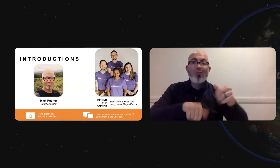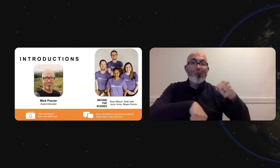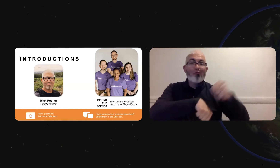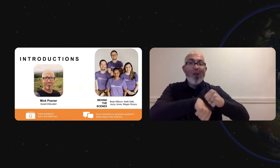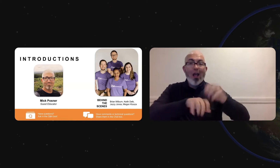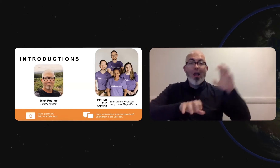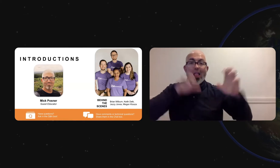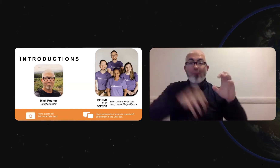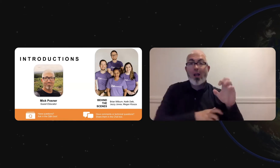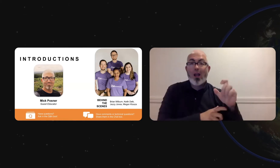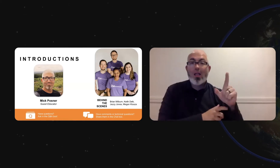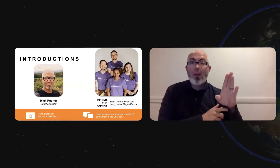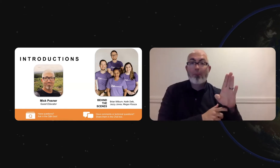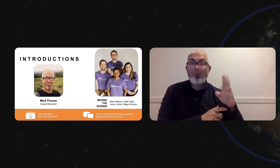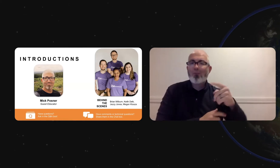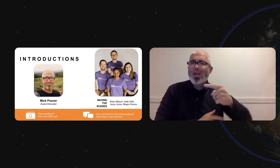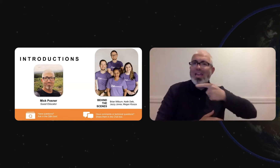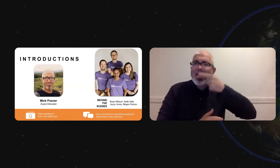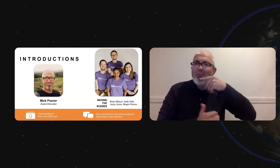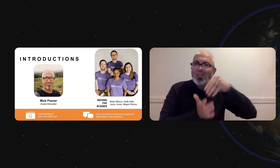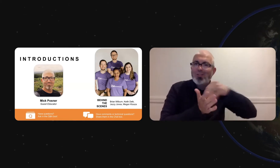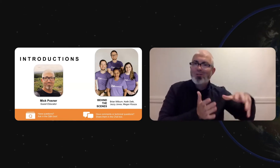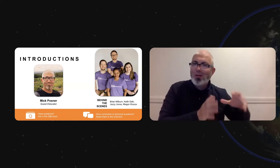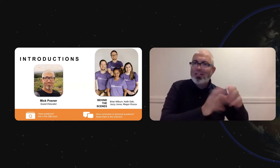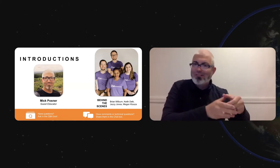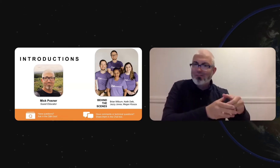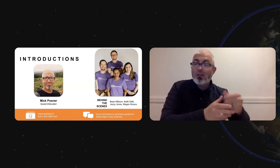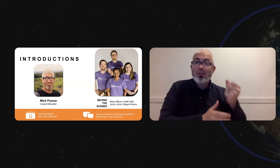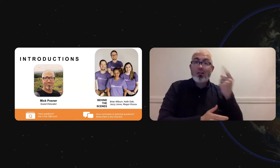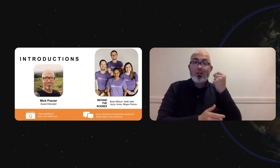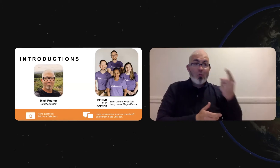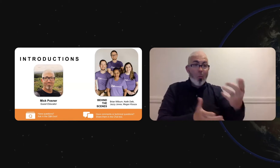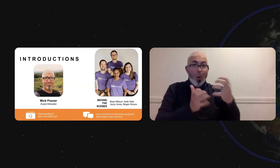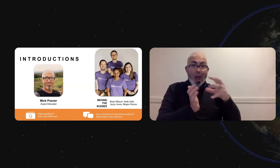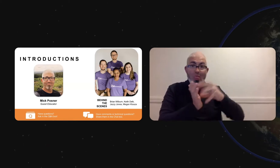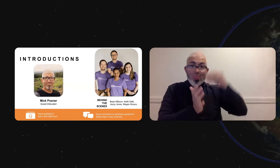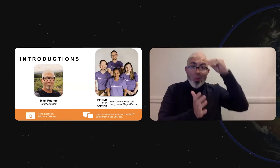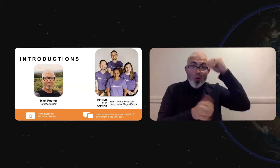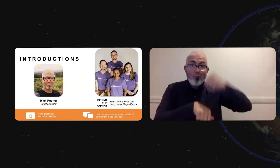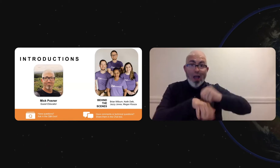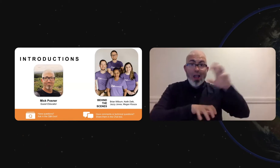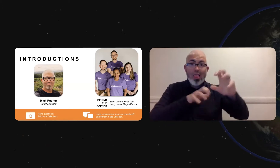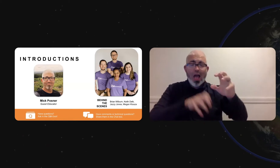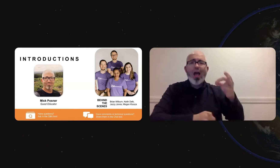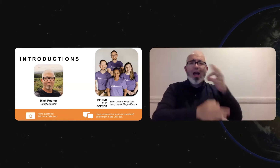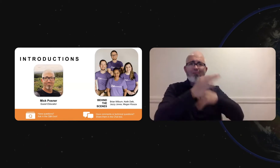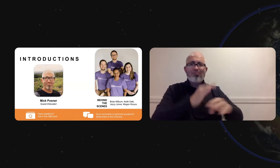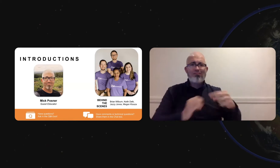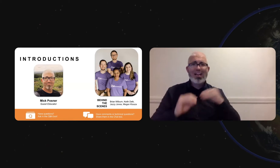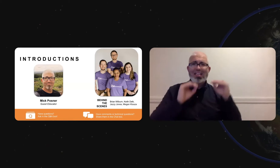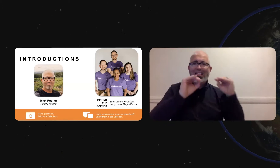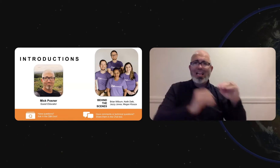I also run a rock climbing club, where if people want to rock climb, they have to learn